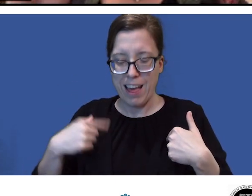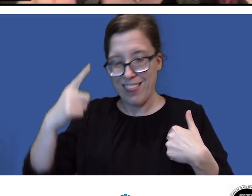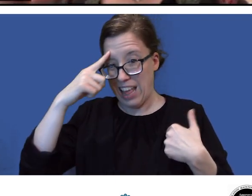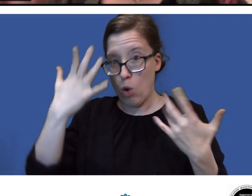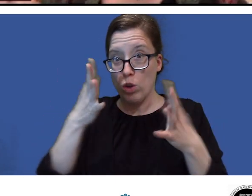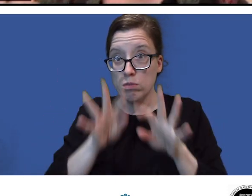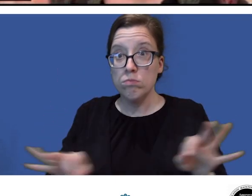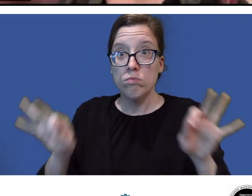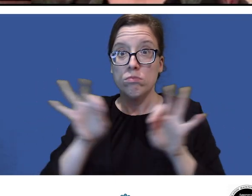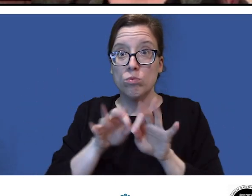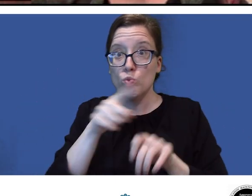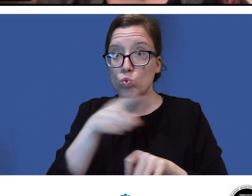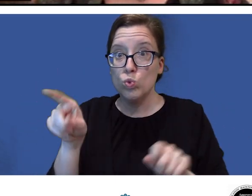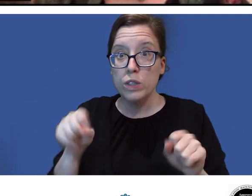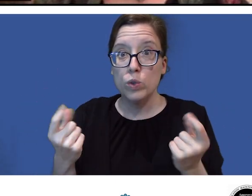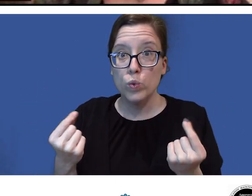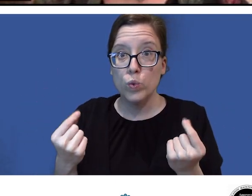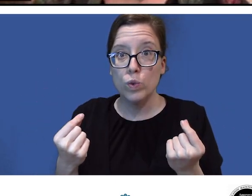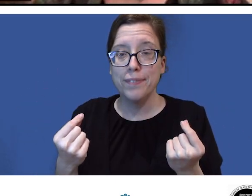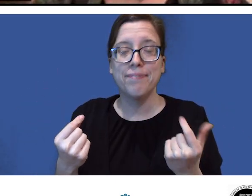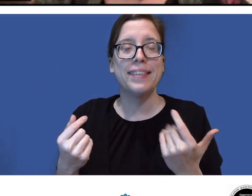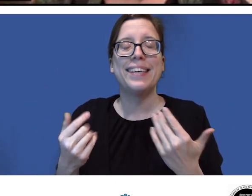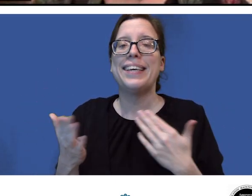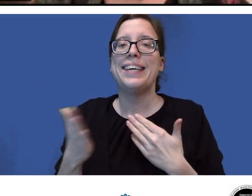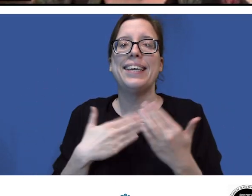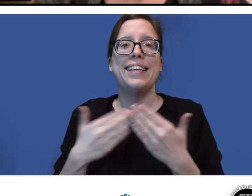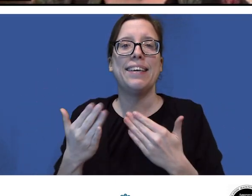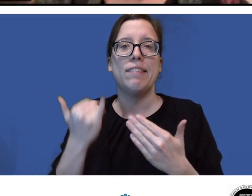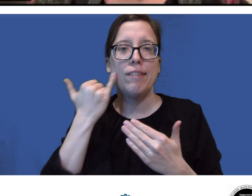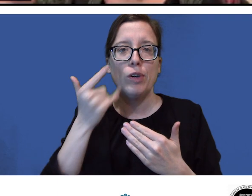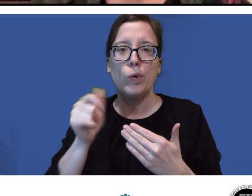knowledge or skills of how to help a kid with deafblindness learn,